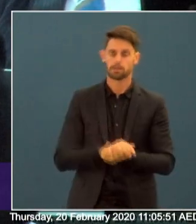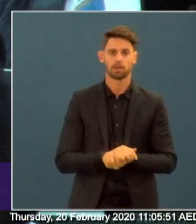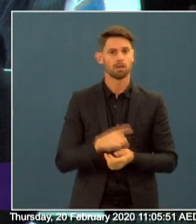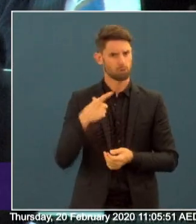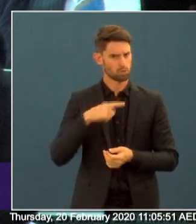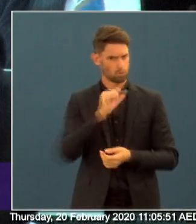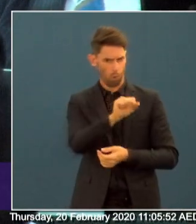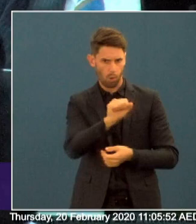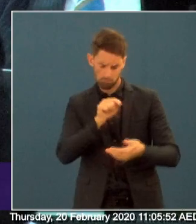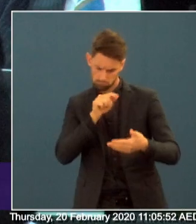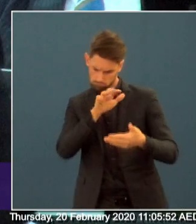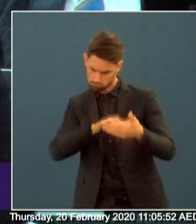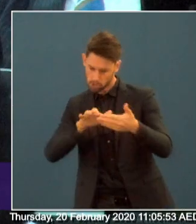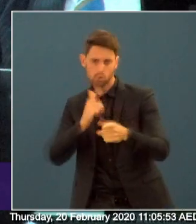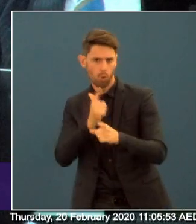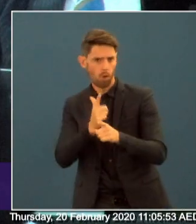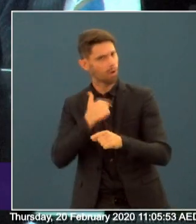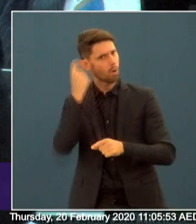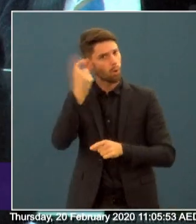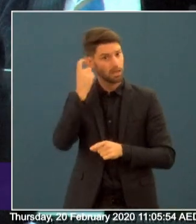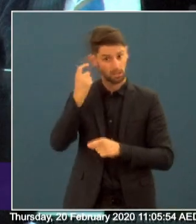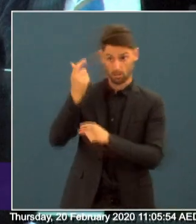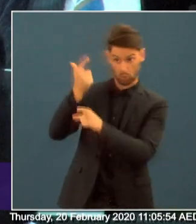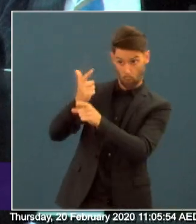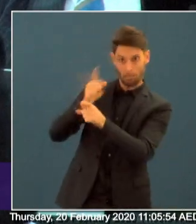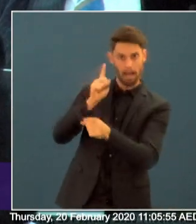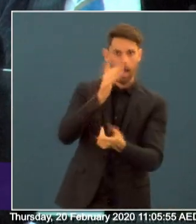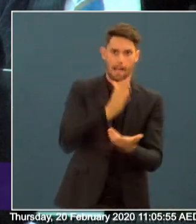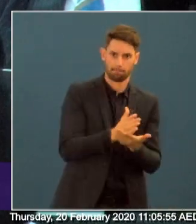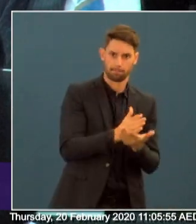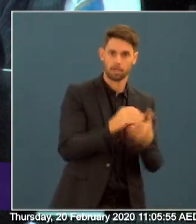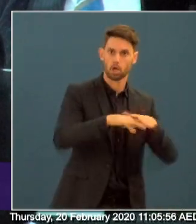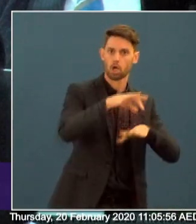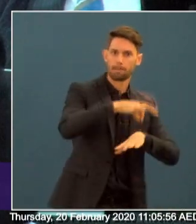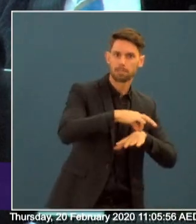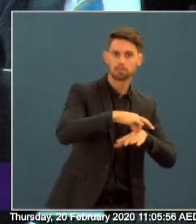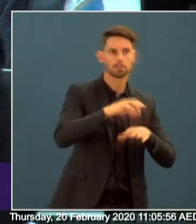how does this manifest in a practical level in terms of the way in which